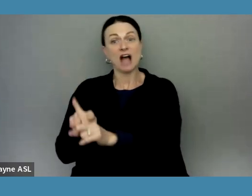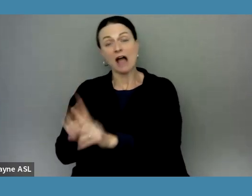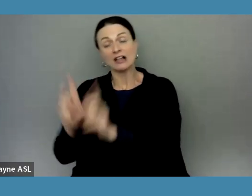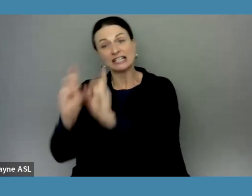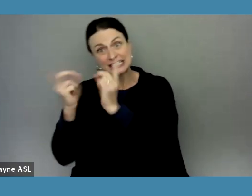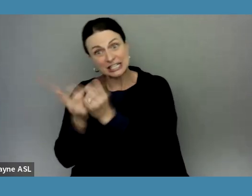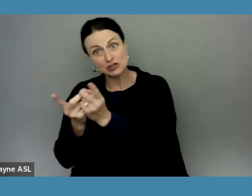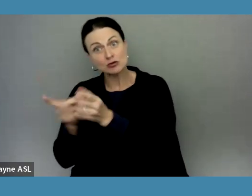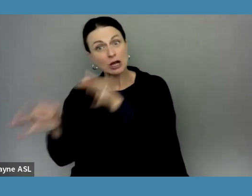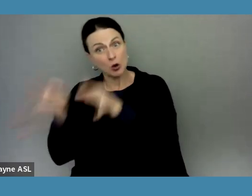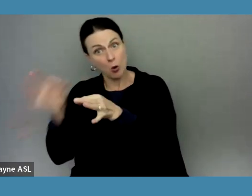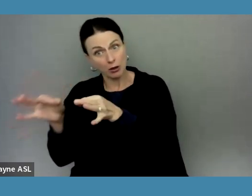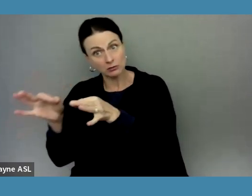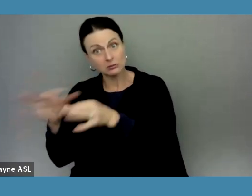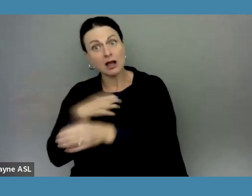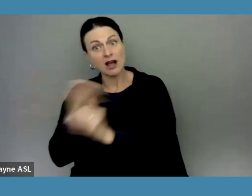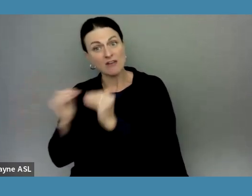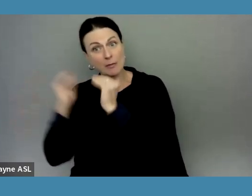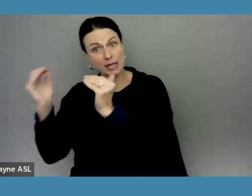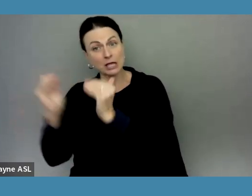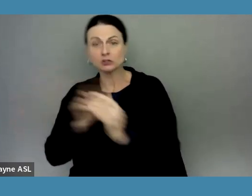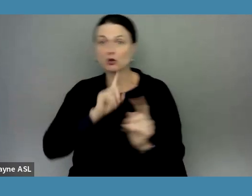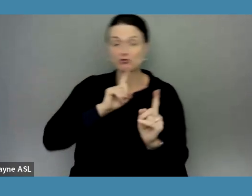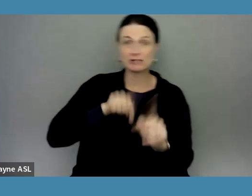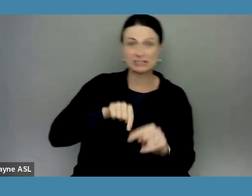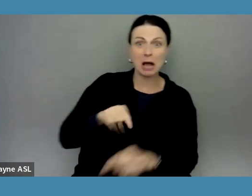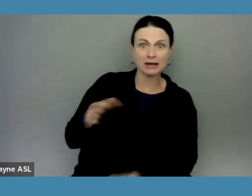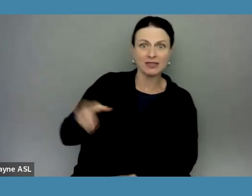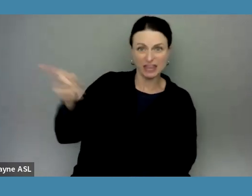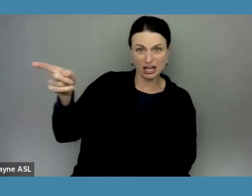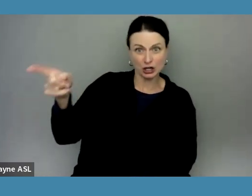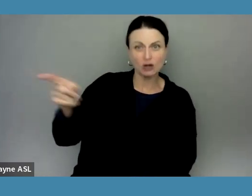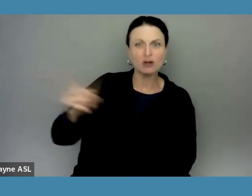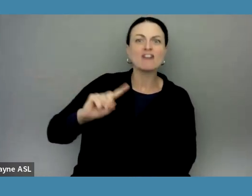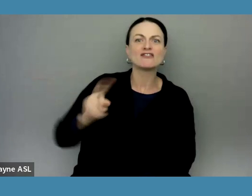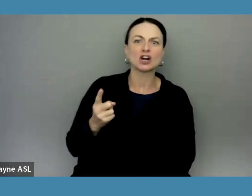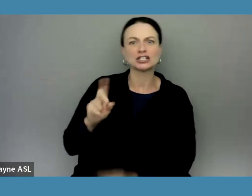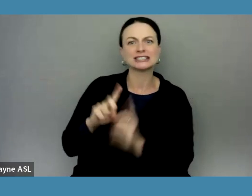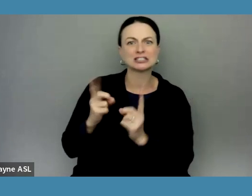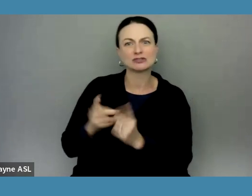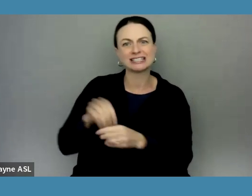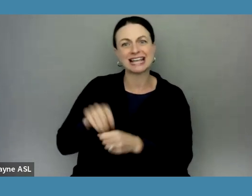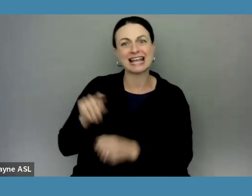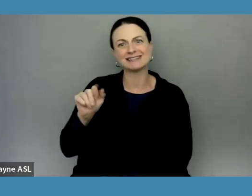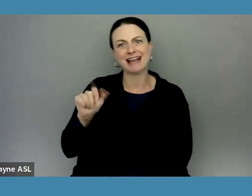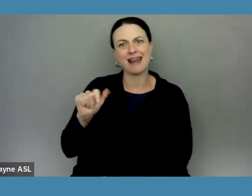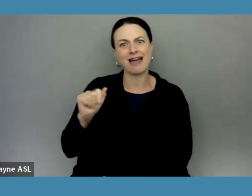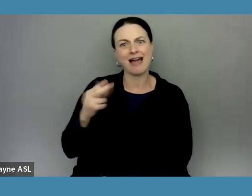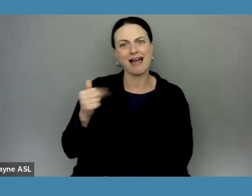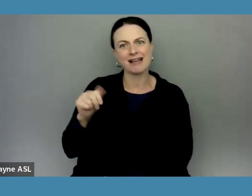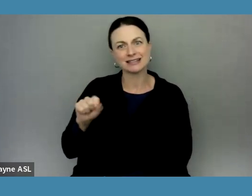where respondent is located, which is the first district in Tallahassee, or the district that you reside in.